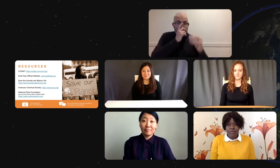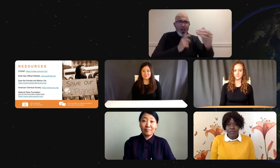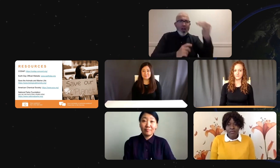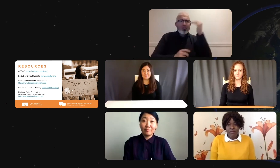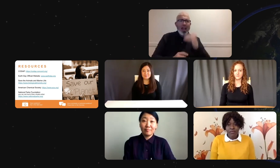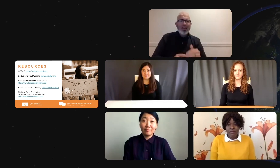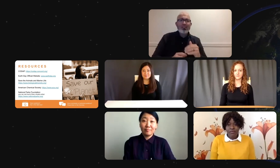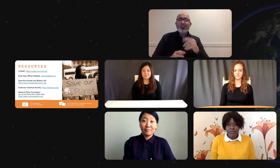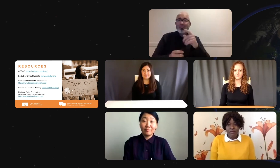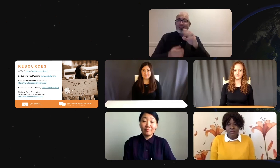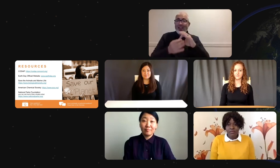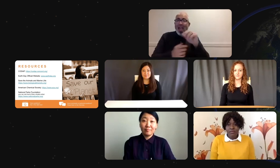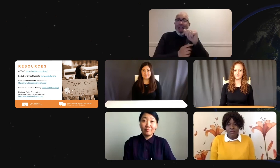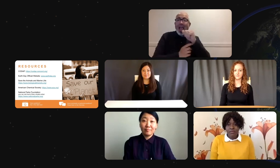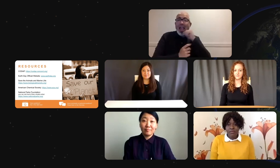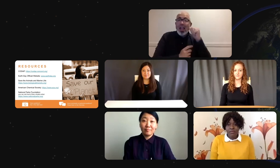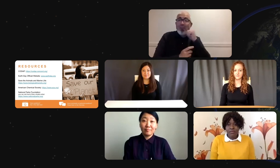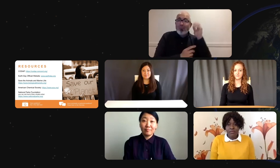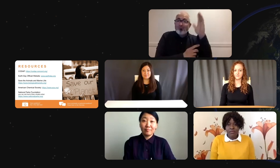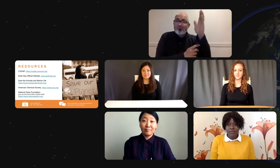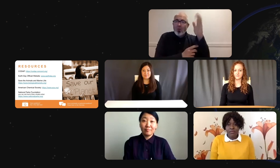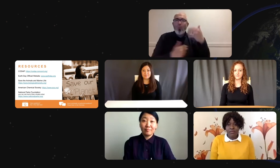Use the Earth Day website for that.